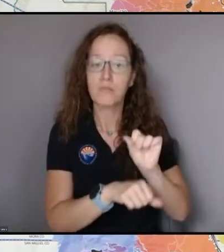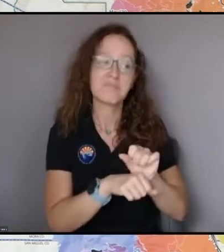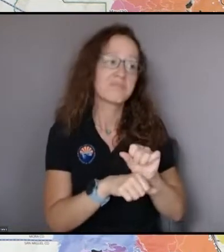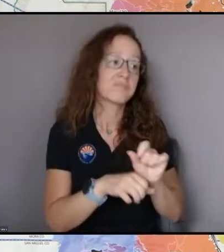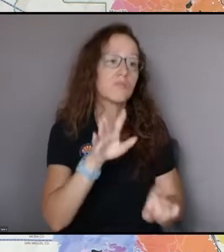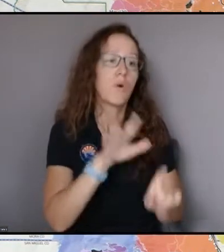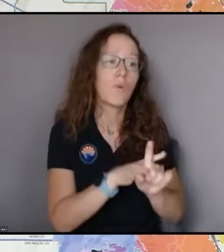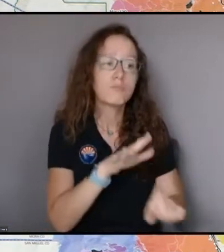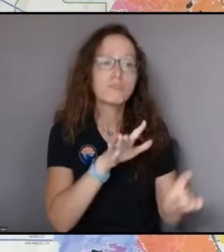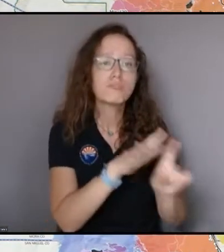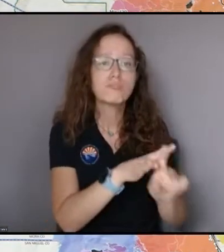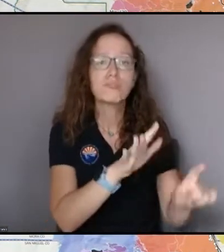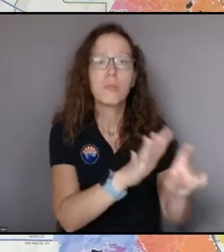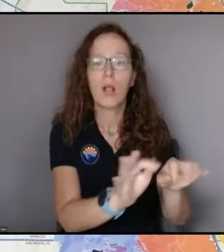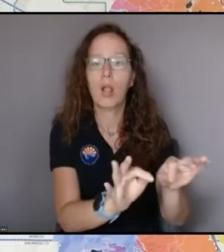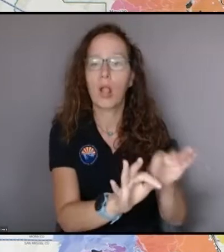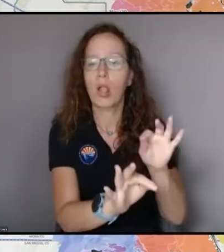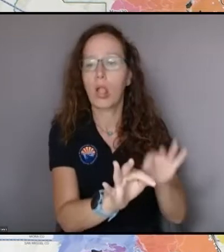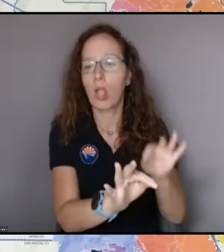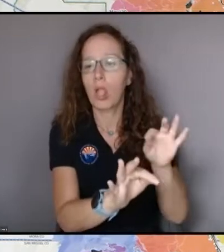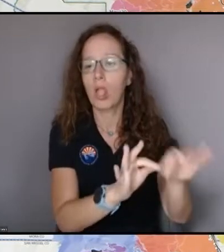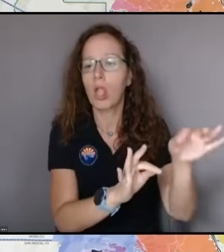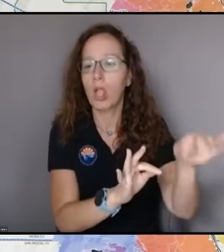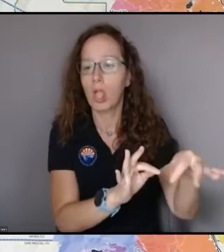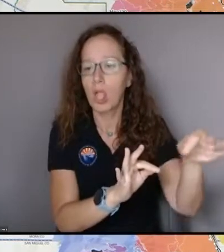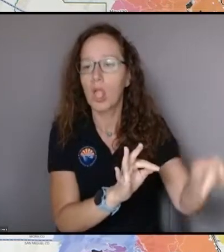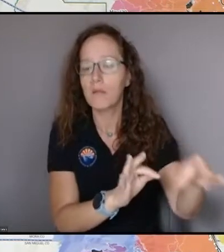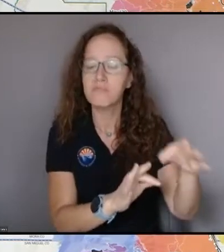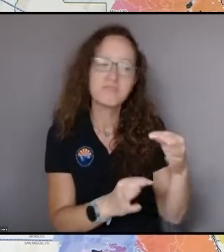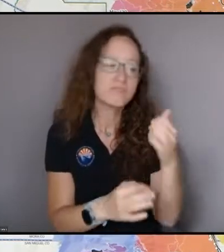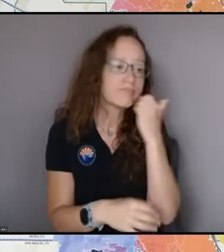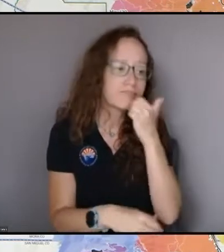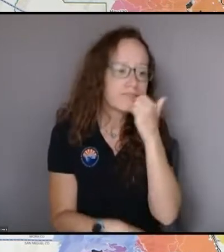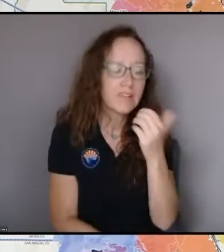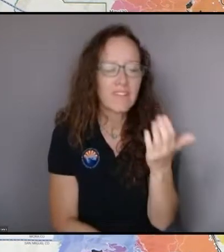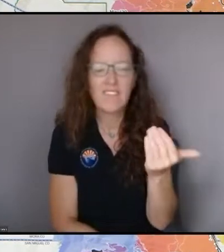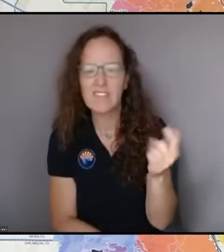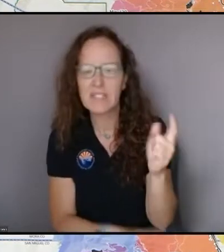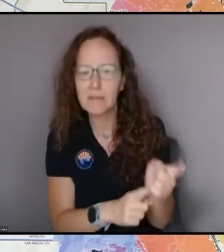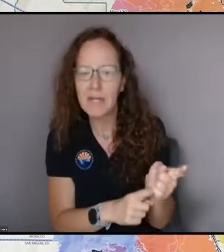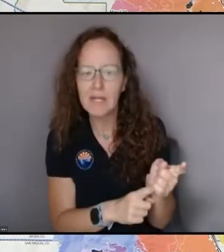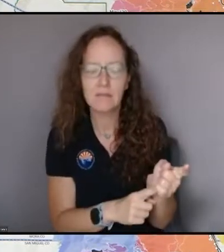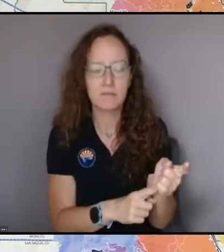that was the greeter and so I would assume that his boss was younger than him the way the story read. And so his boss